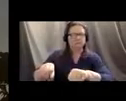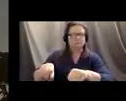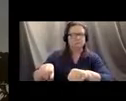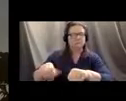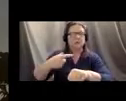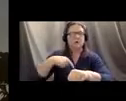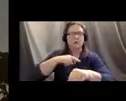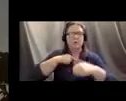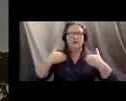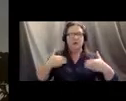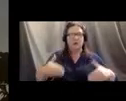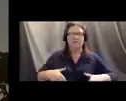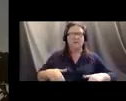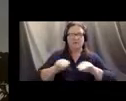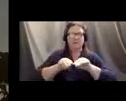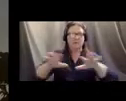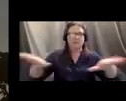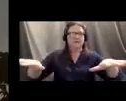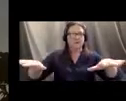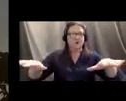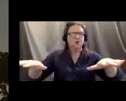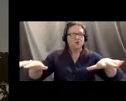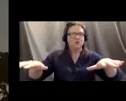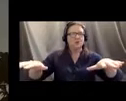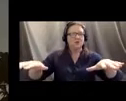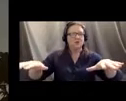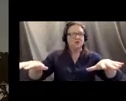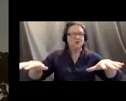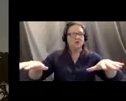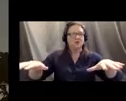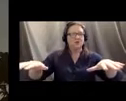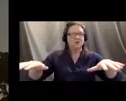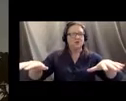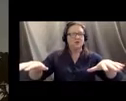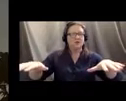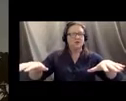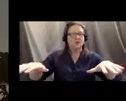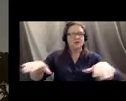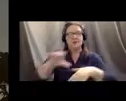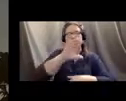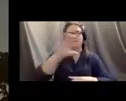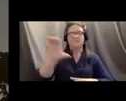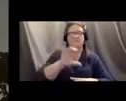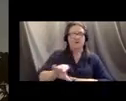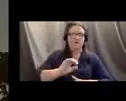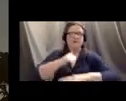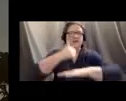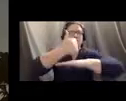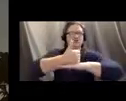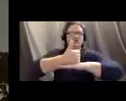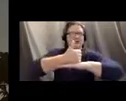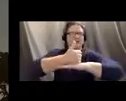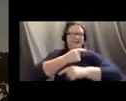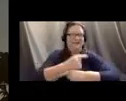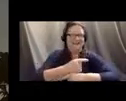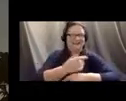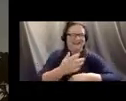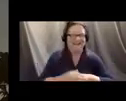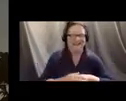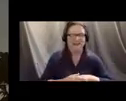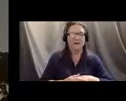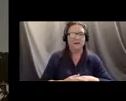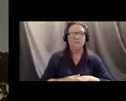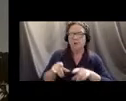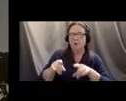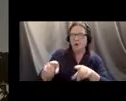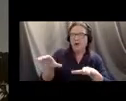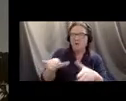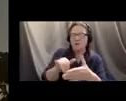We're physically dispersed and virtually constructed and as we do that to really acknowledge the